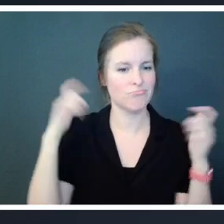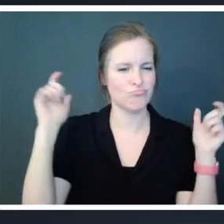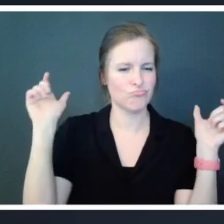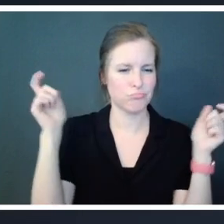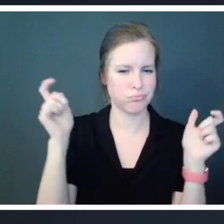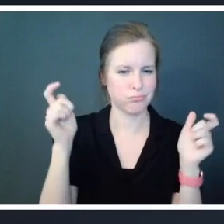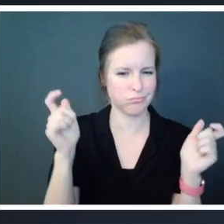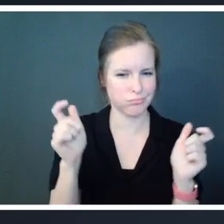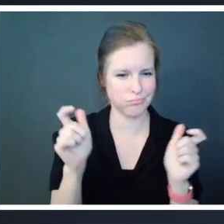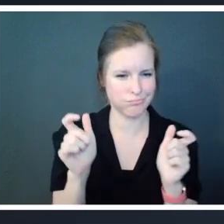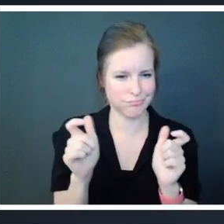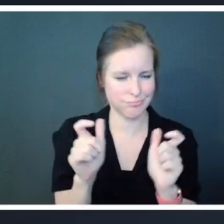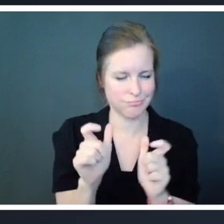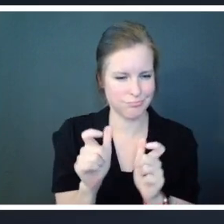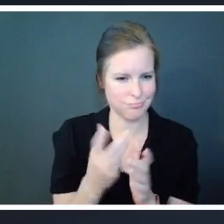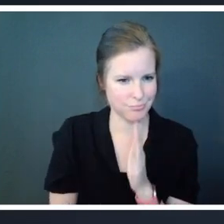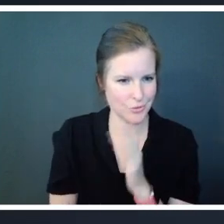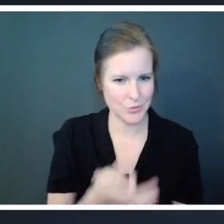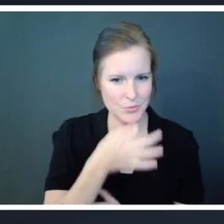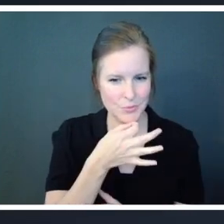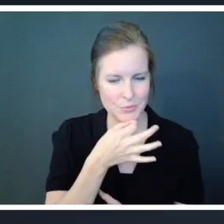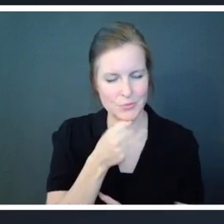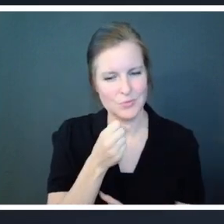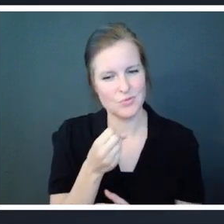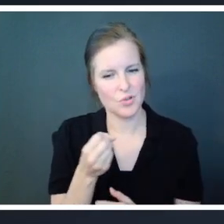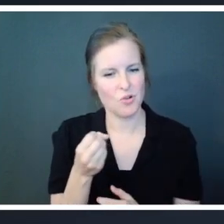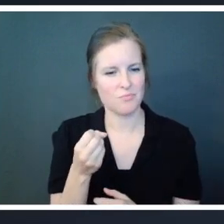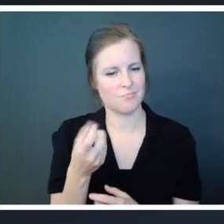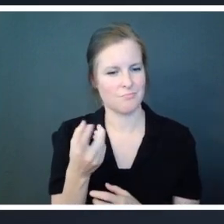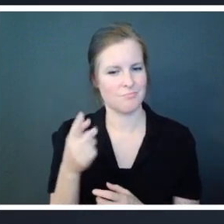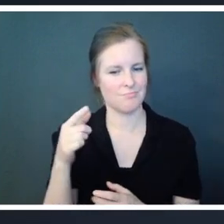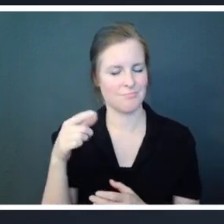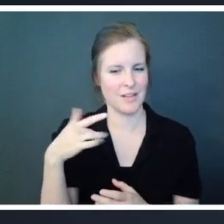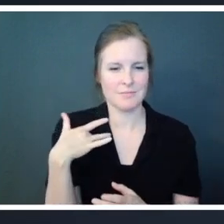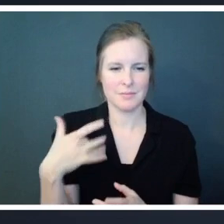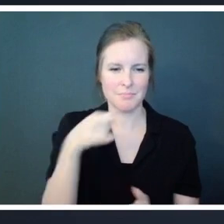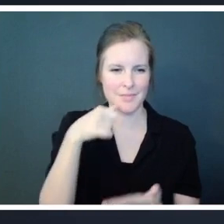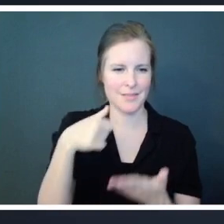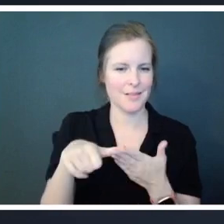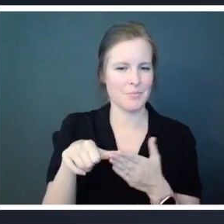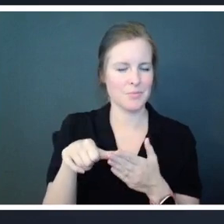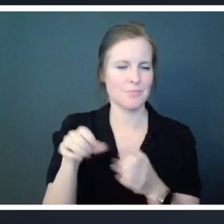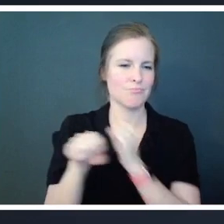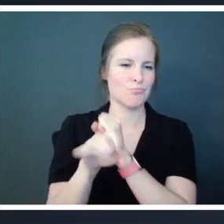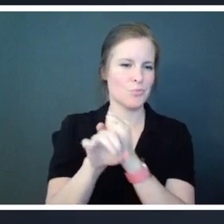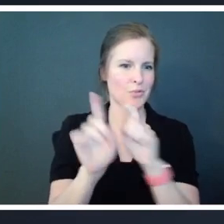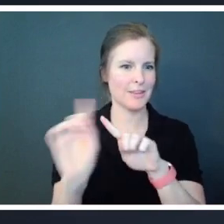and biomes, and also just promoting general messages about protecting the environment.